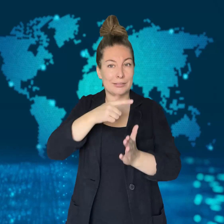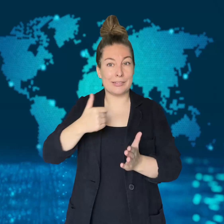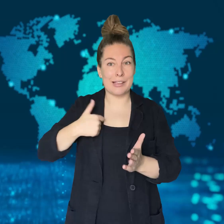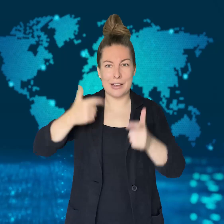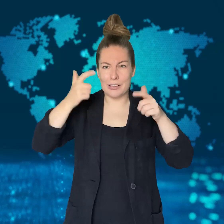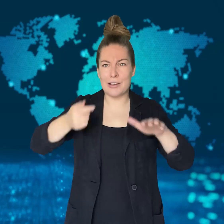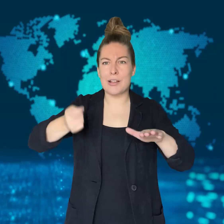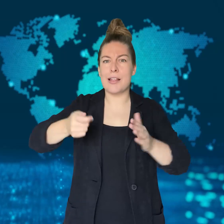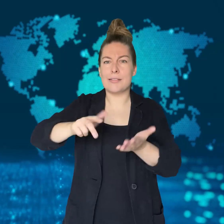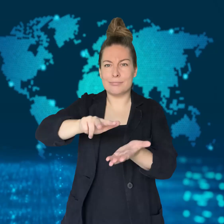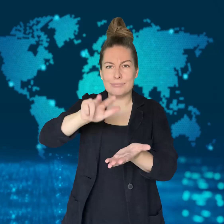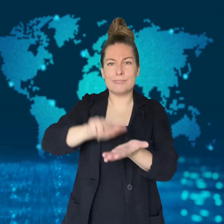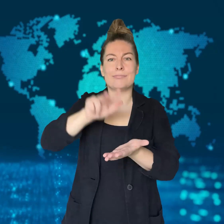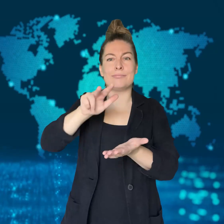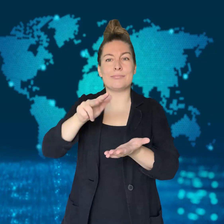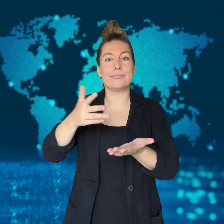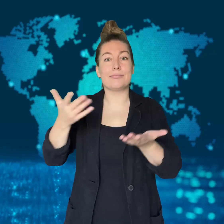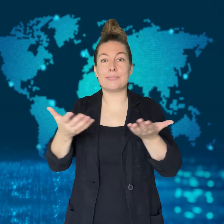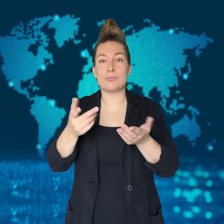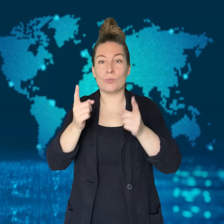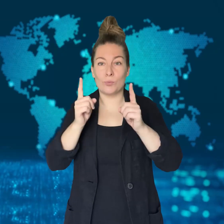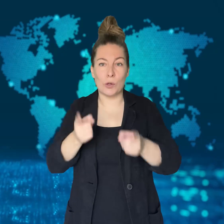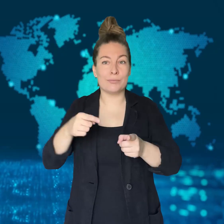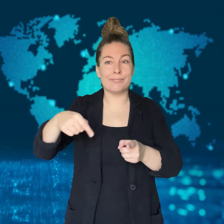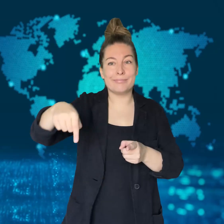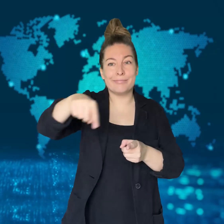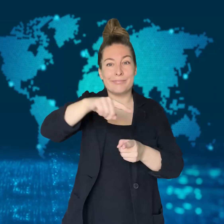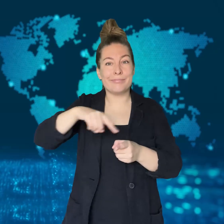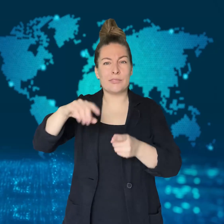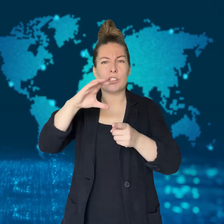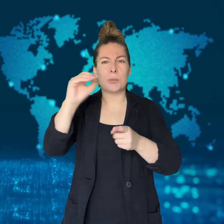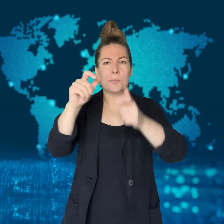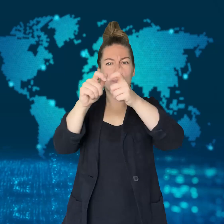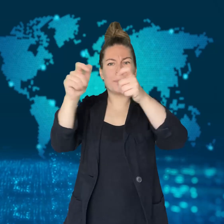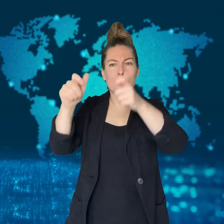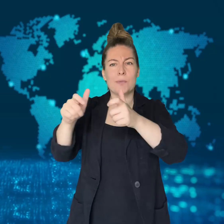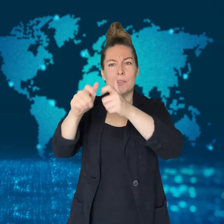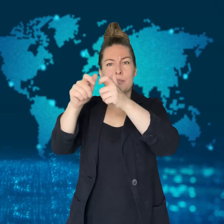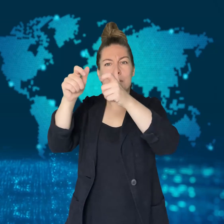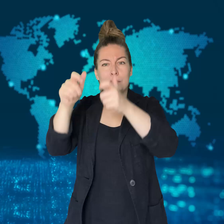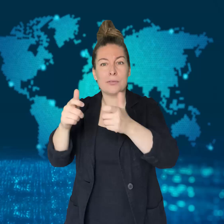the country - on international flights - the restrictions should not apply.